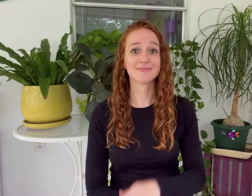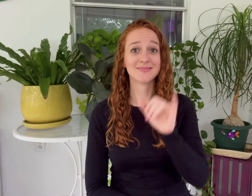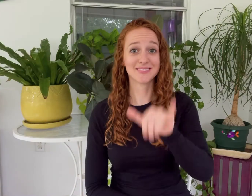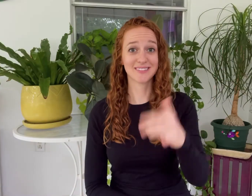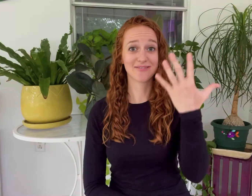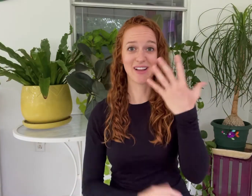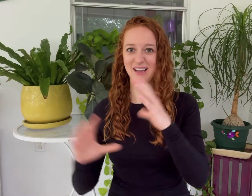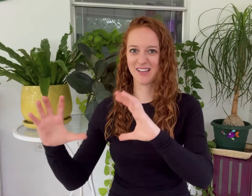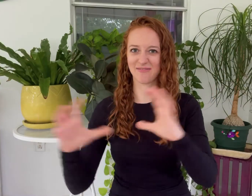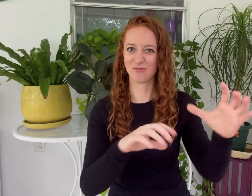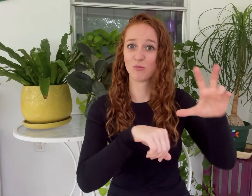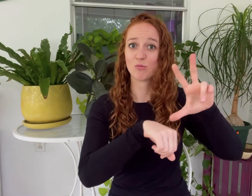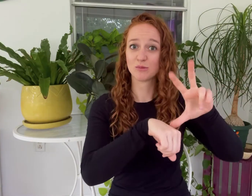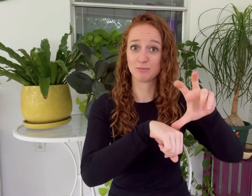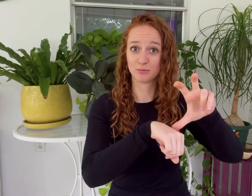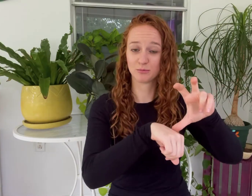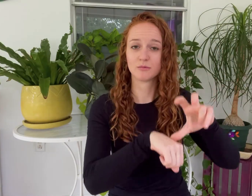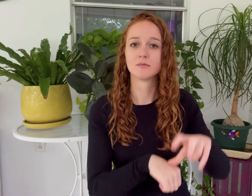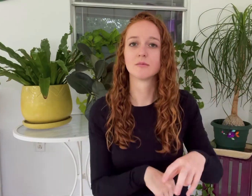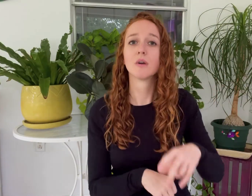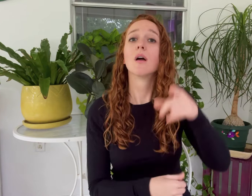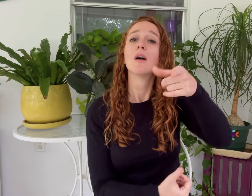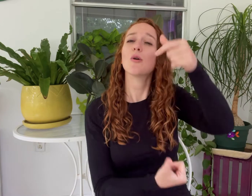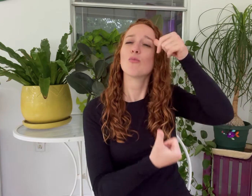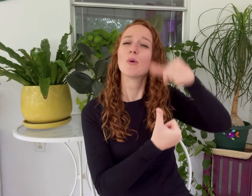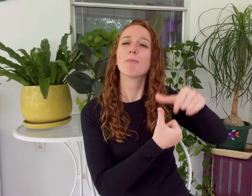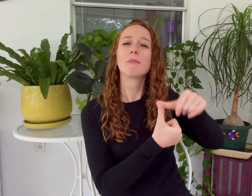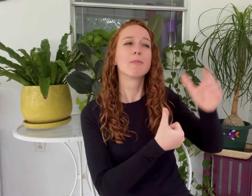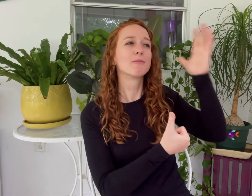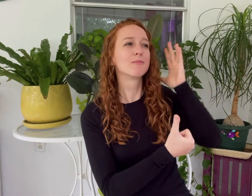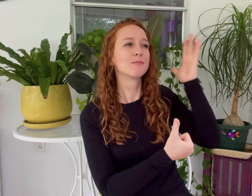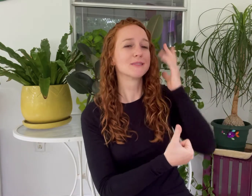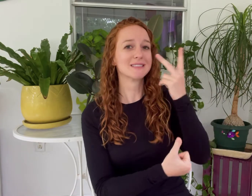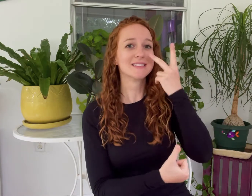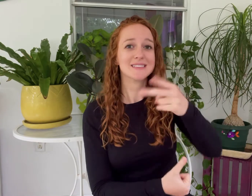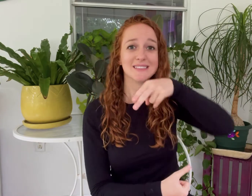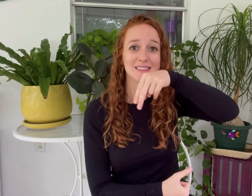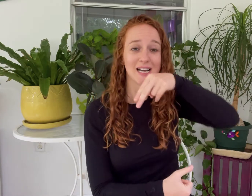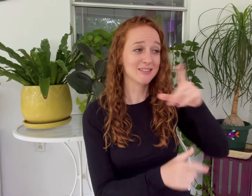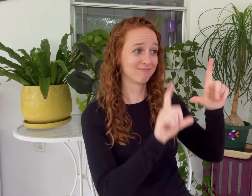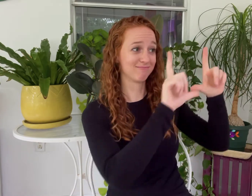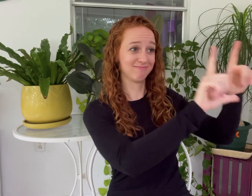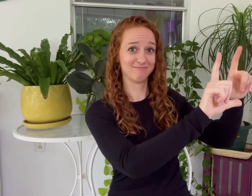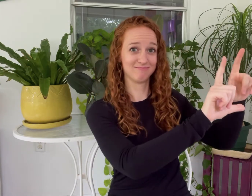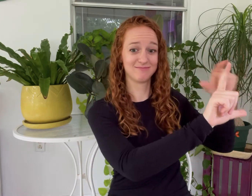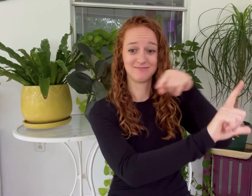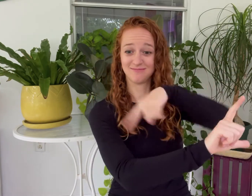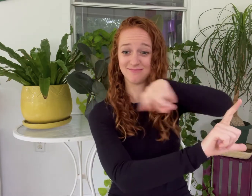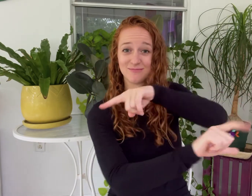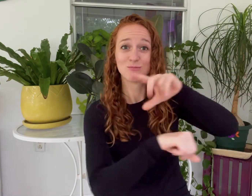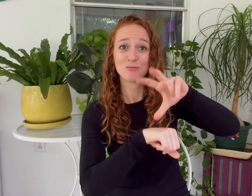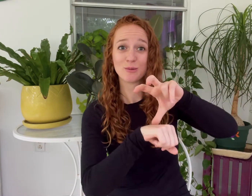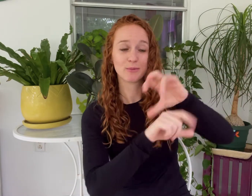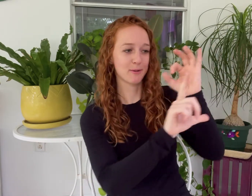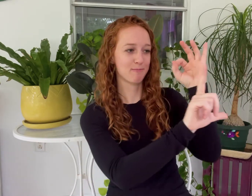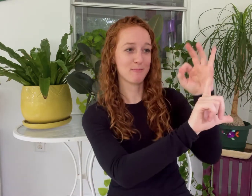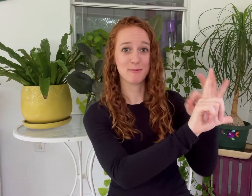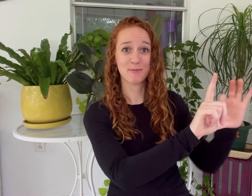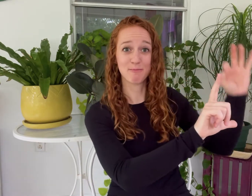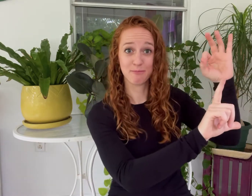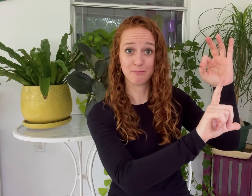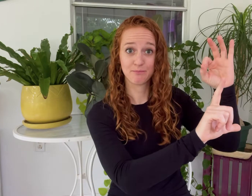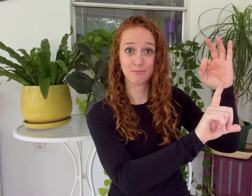Do you remember seeing these five classes of receptors mapped on what we know as a tongue map?